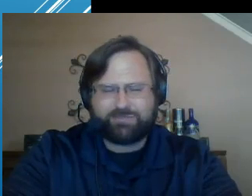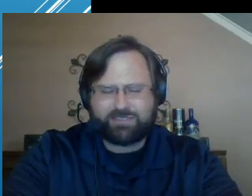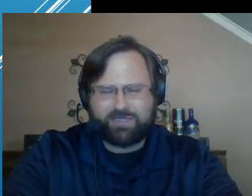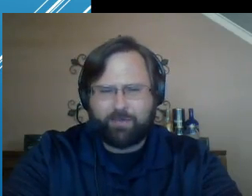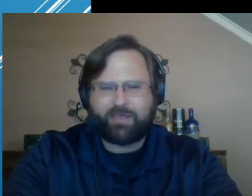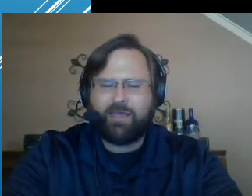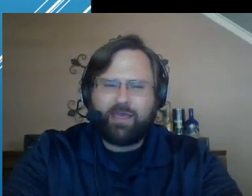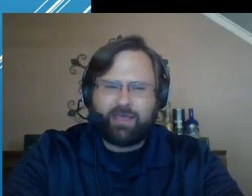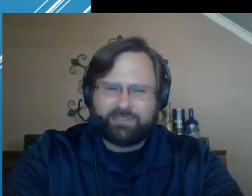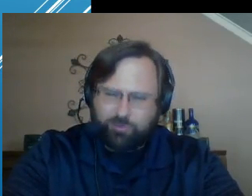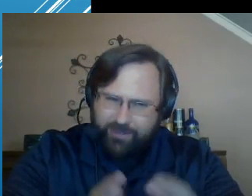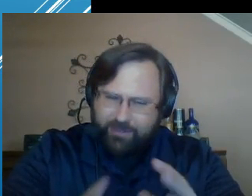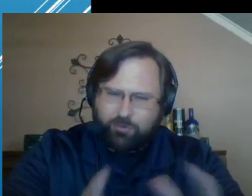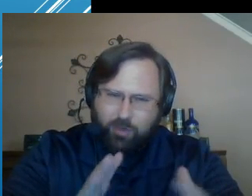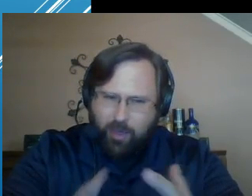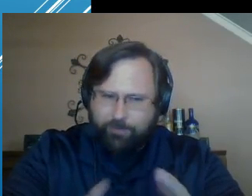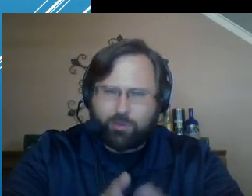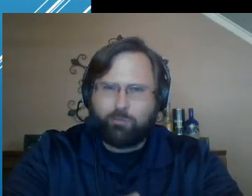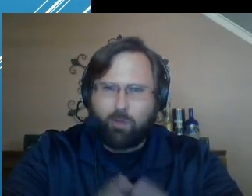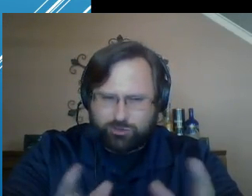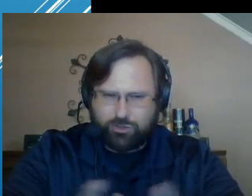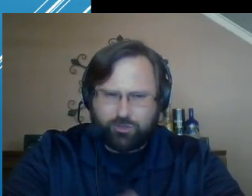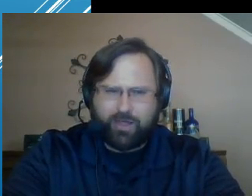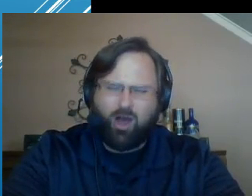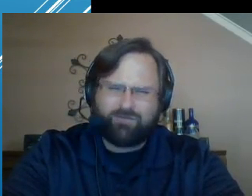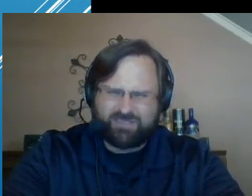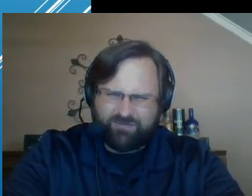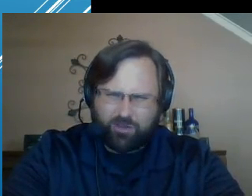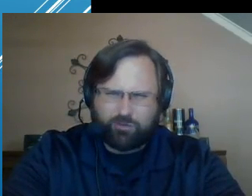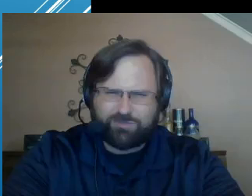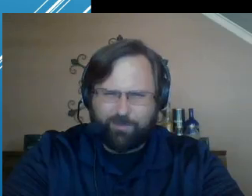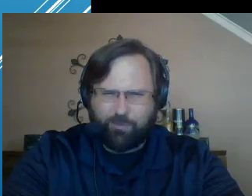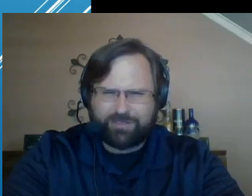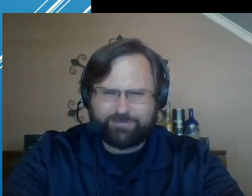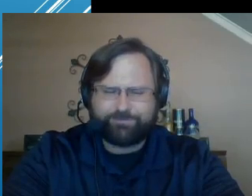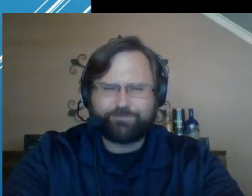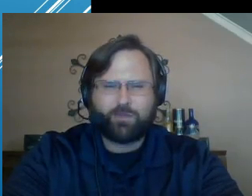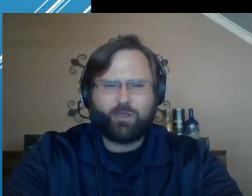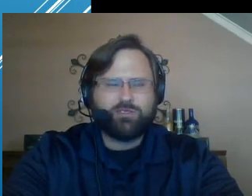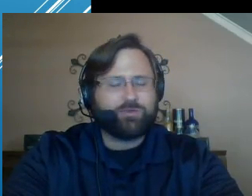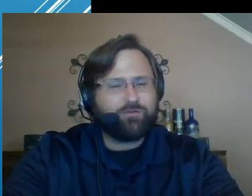subject a topic is really marginal and often difficult to pinpoint so in the